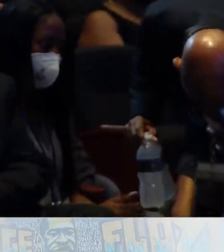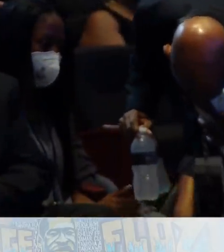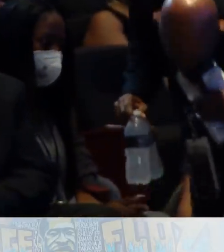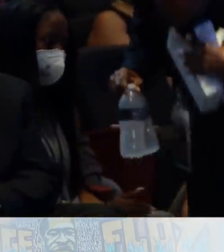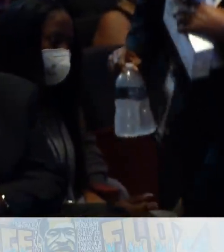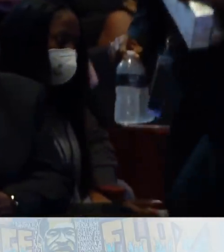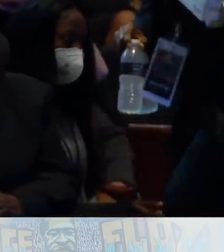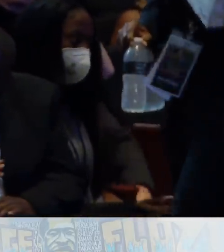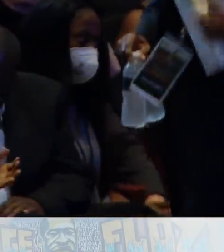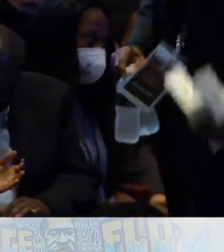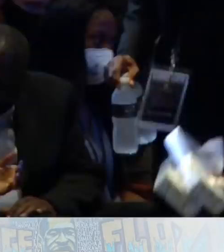NAME ABOVE ALL NAMES, JESUS CHRIST. AMEN.